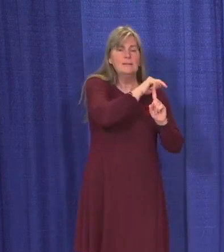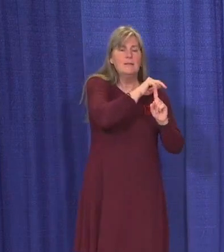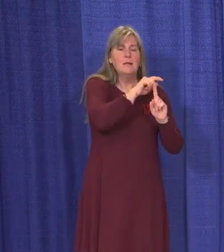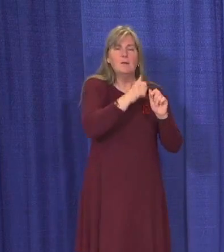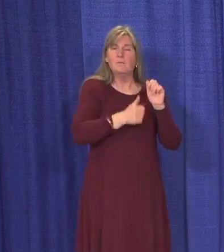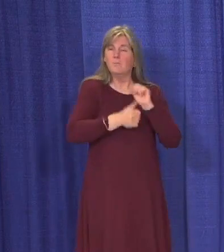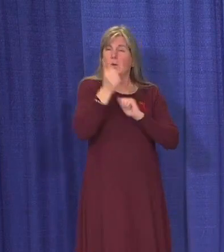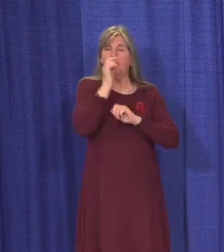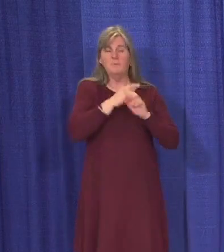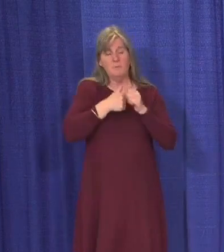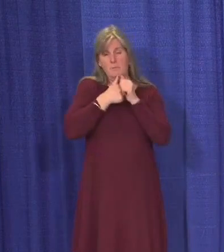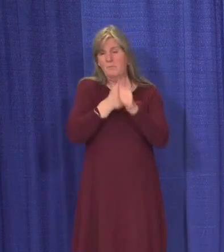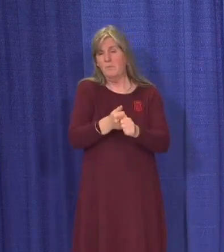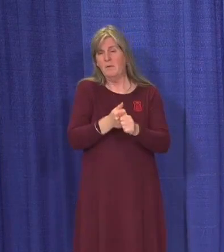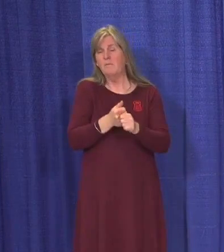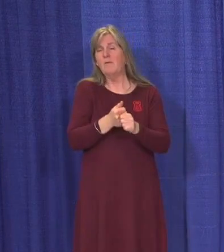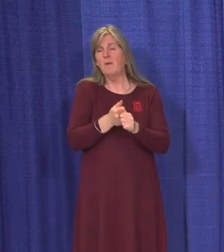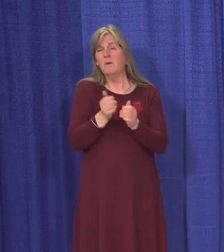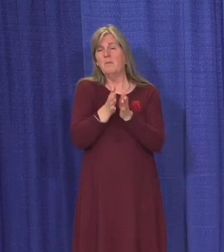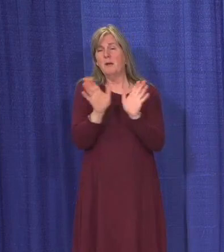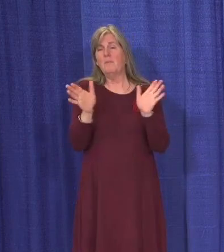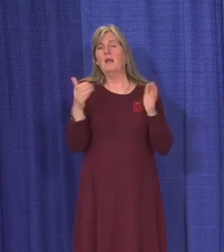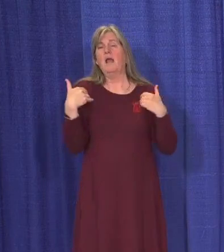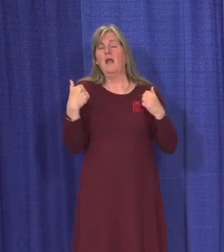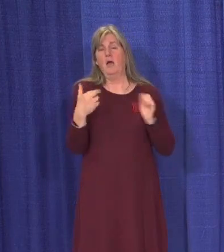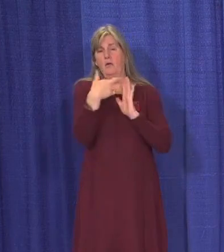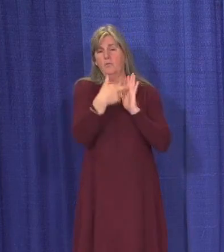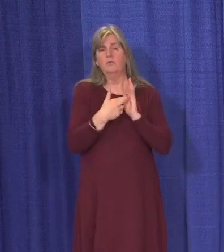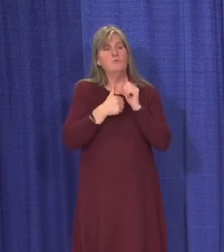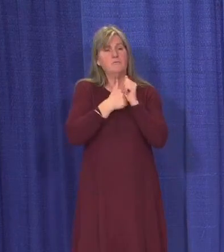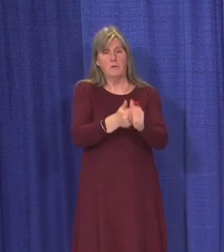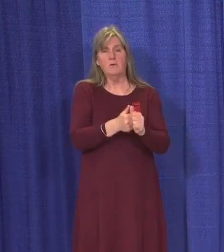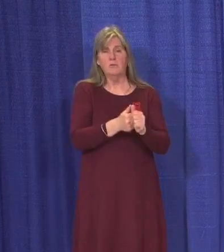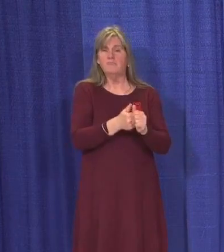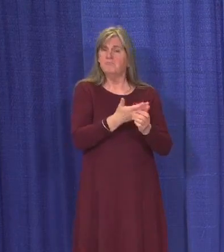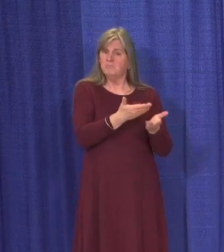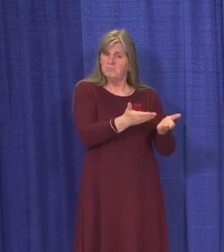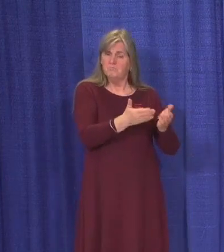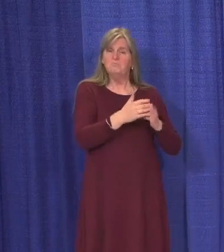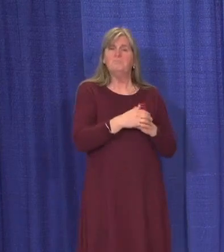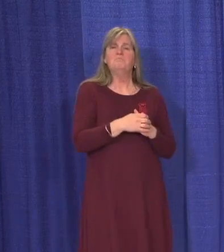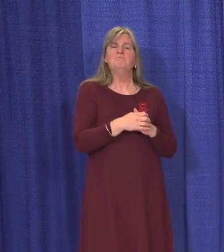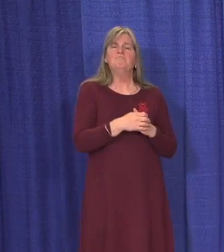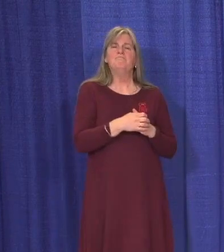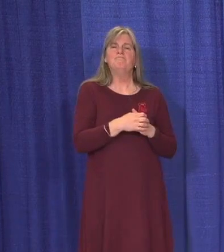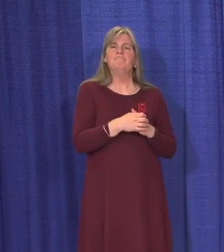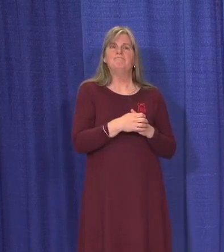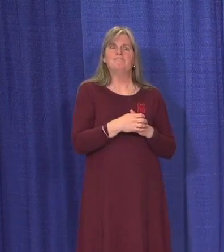ability to keep our numbers low in large part because people sought out testing when they had